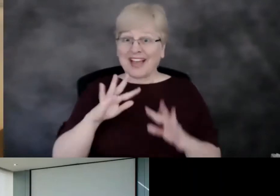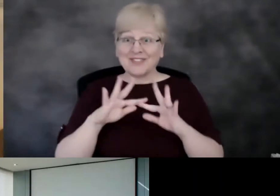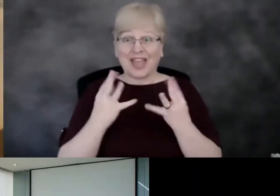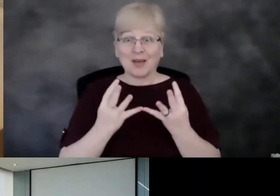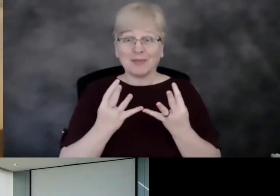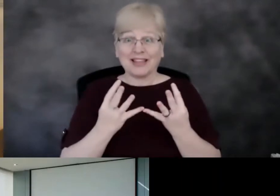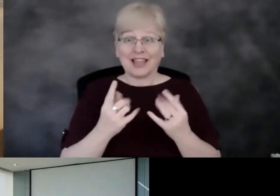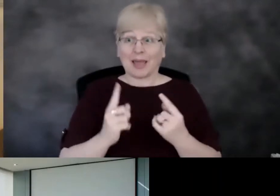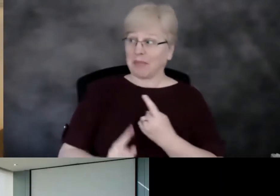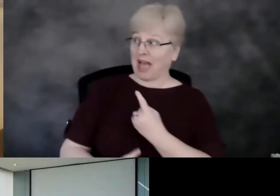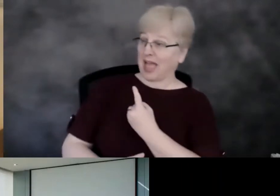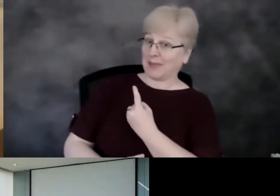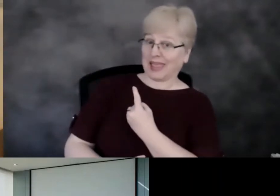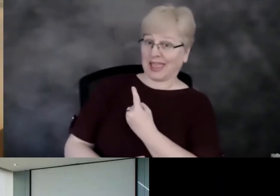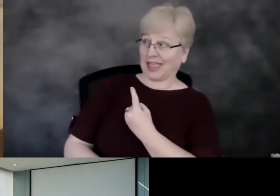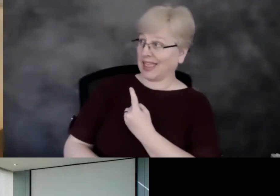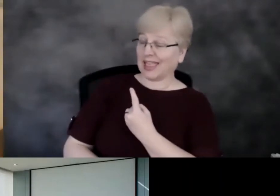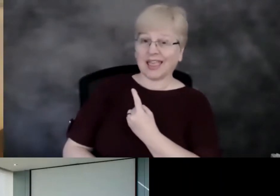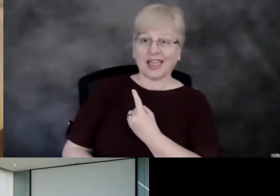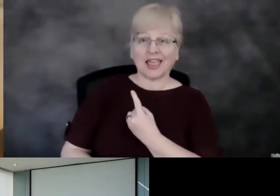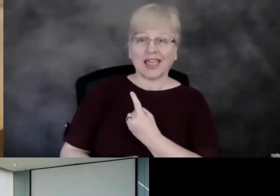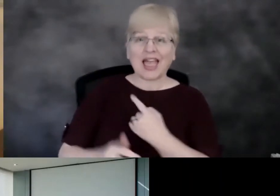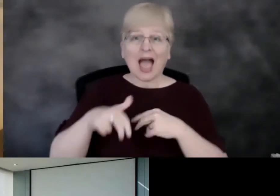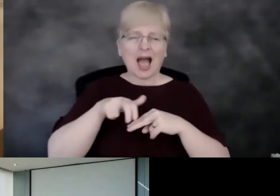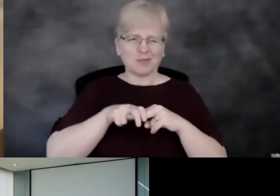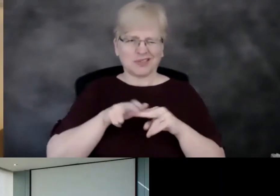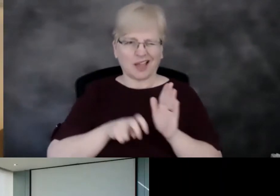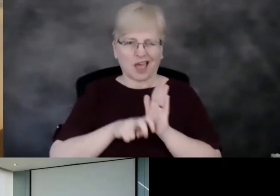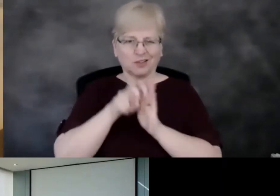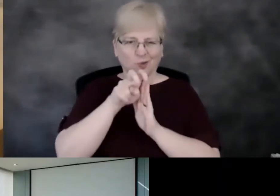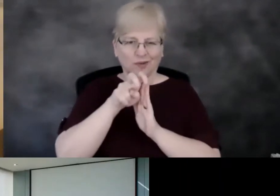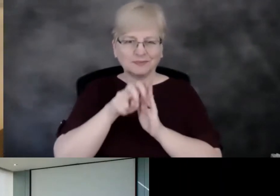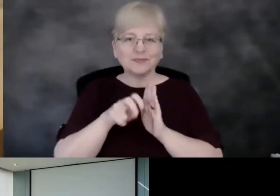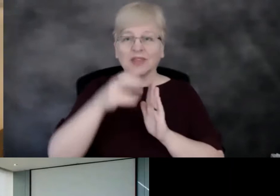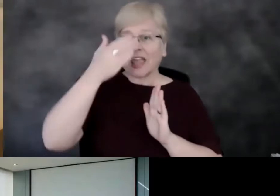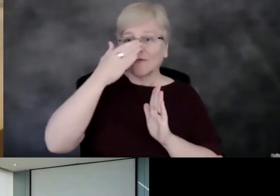behind me, I am sitting on a stool in front of a fireplace